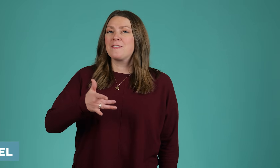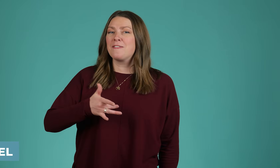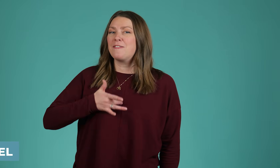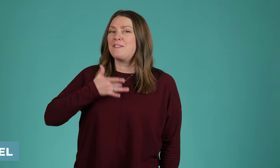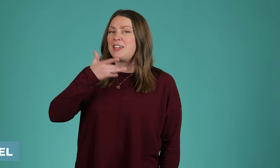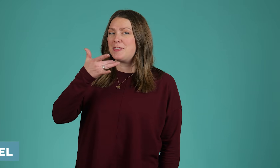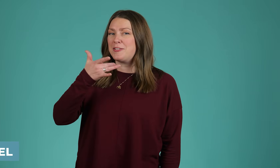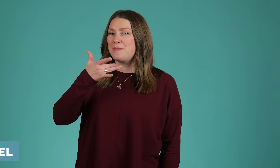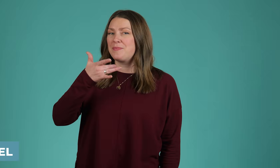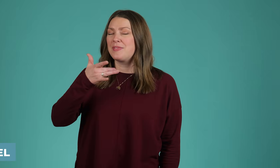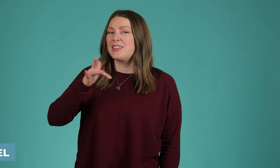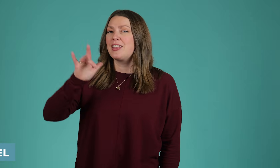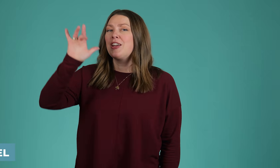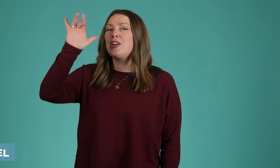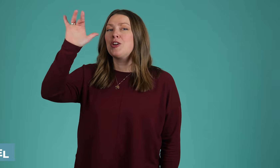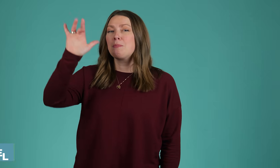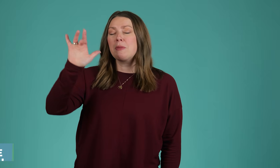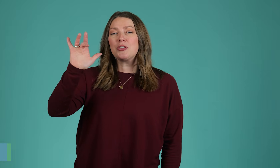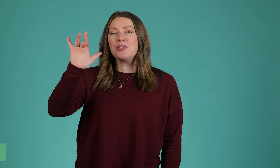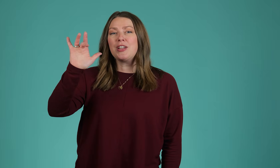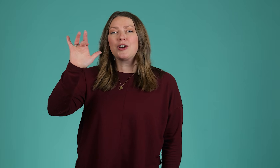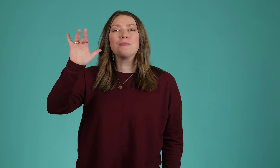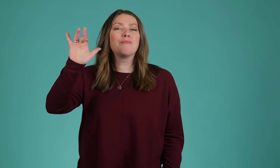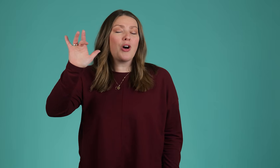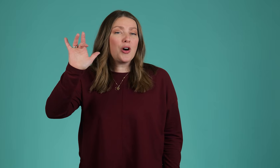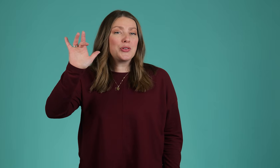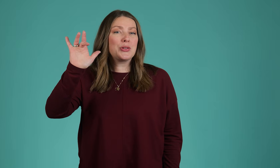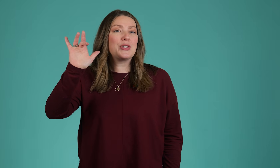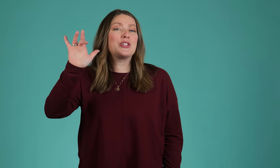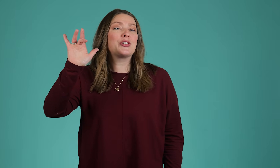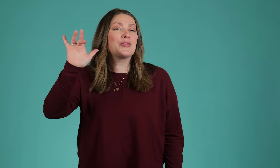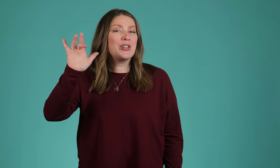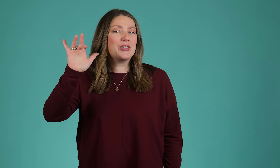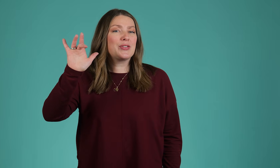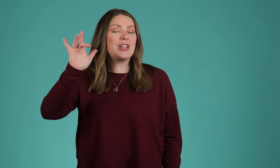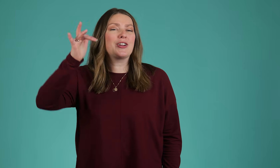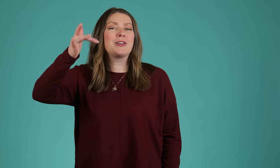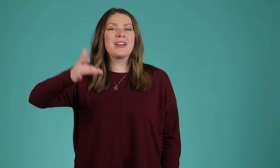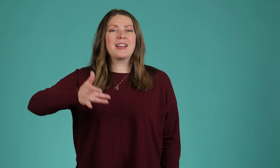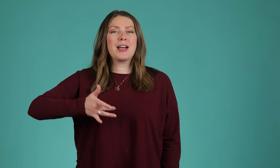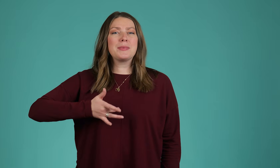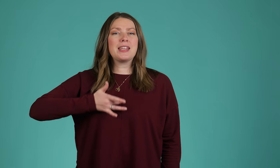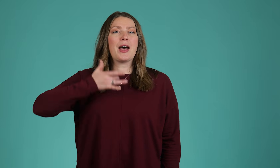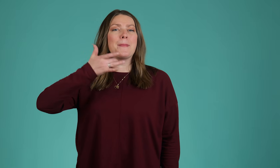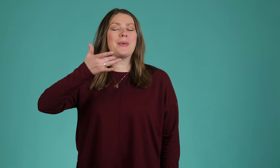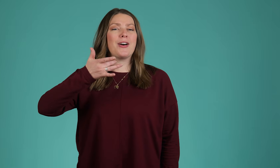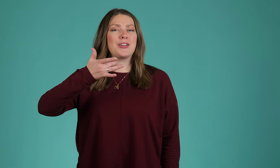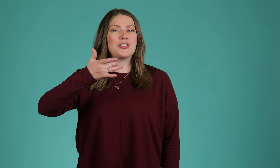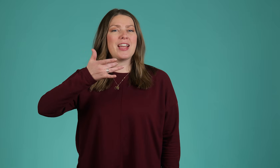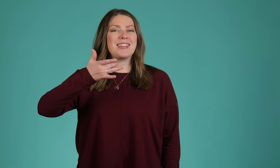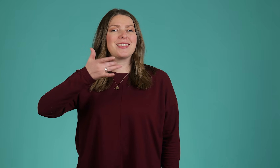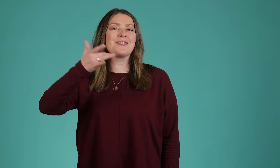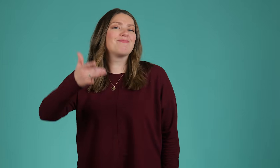Feel your middle finger, which is also called your feeler finger, comes up on your chest.